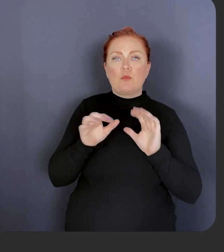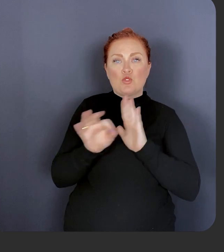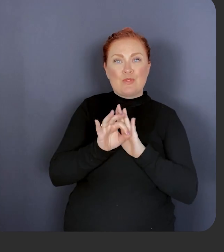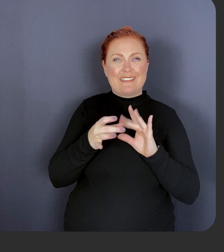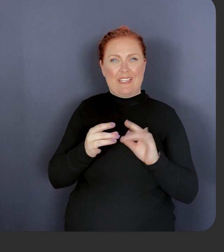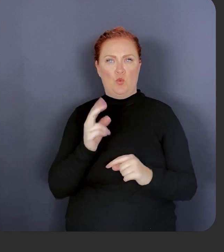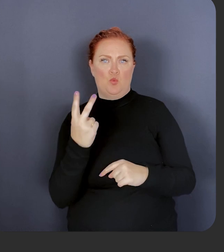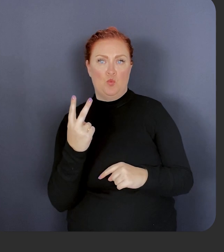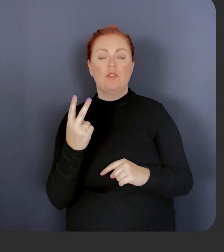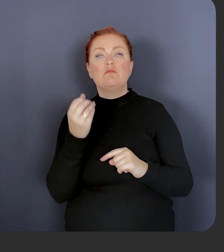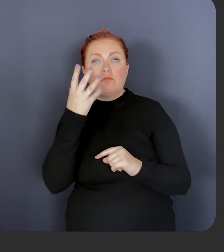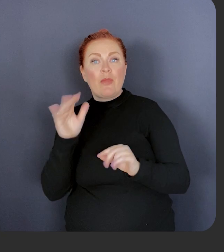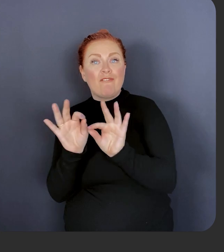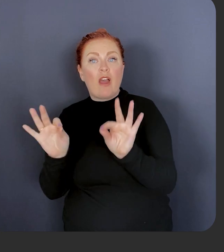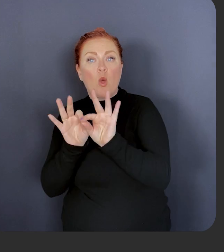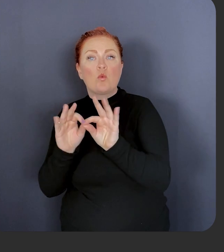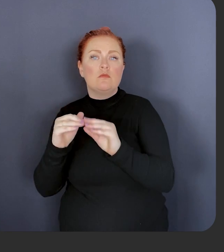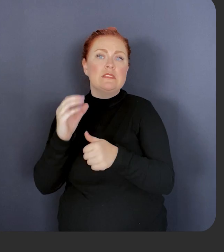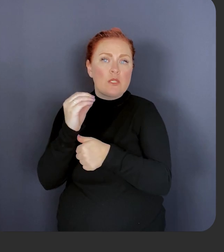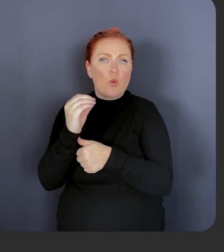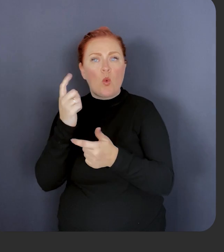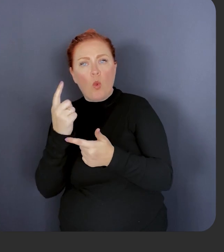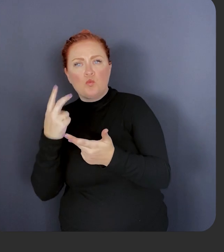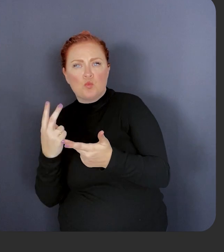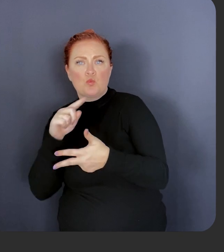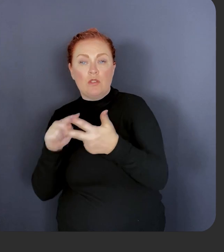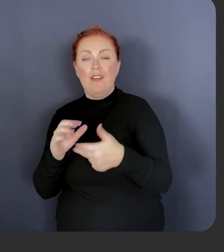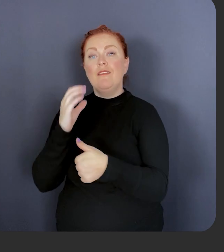So this value can be 0, 1, 2, with 0